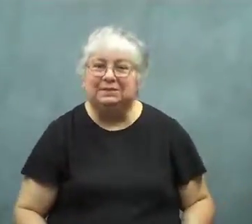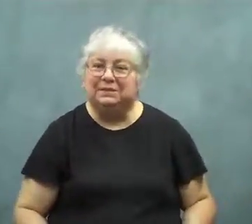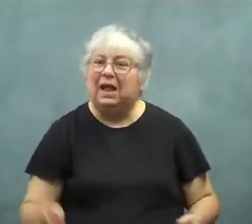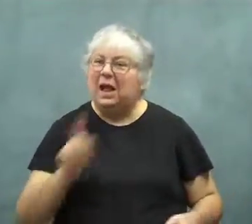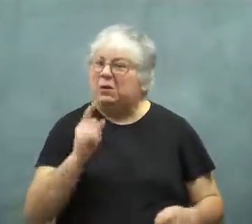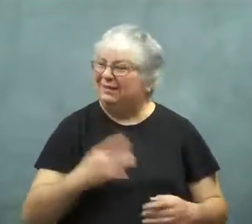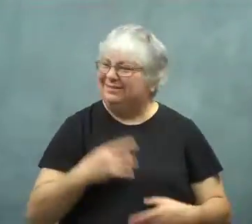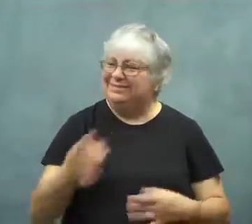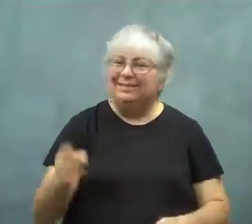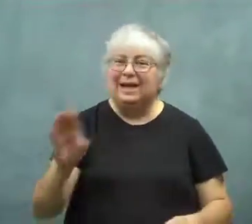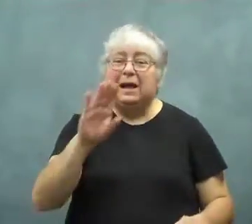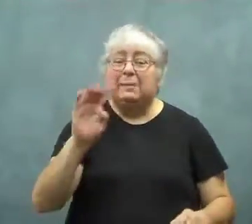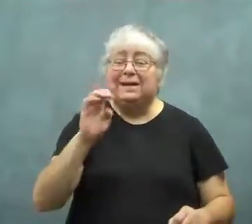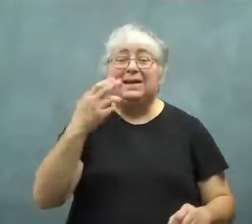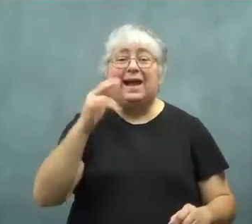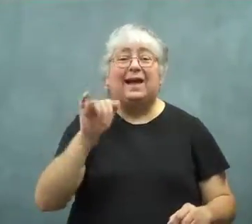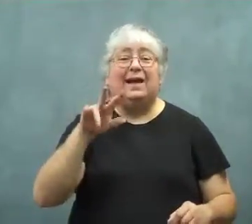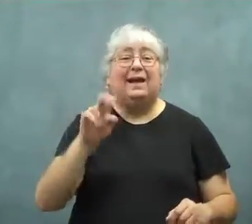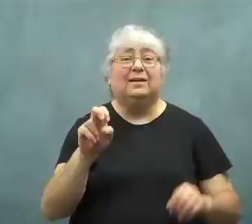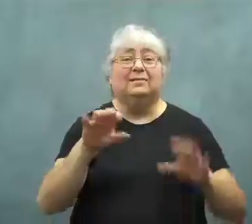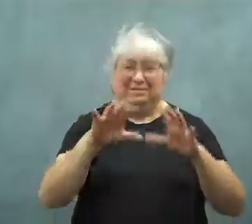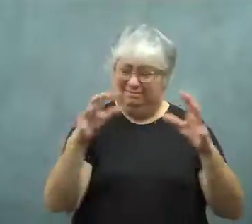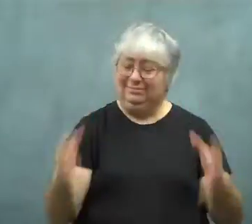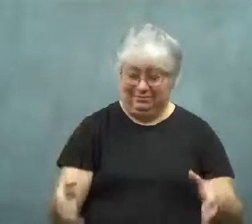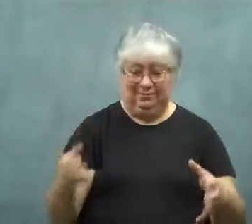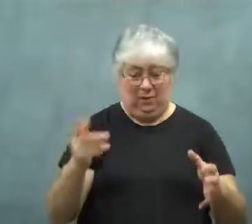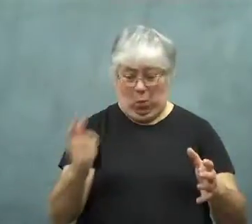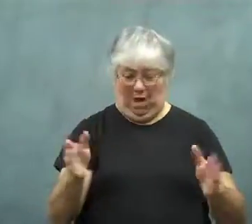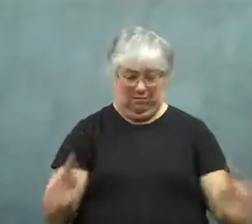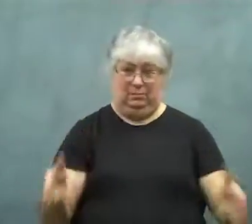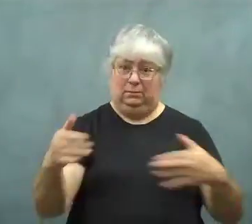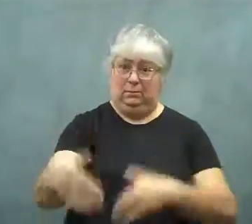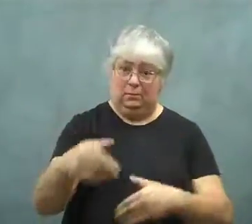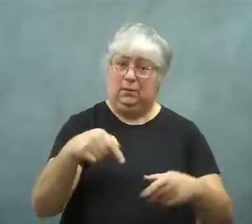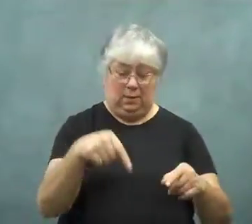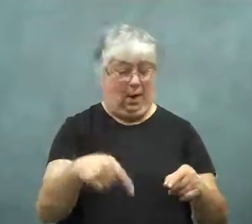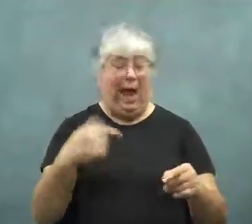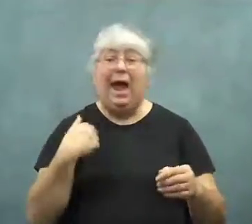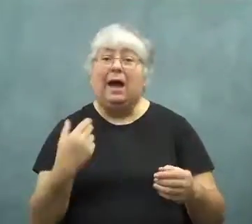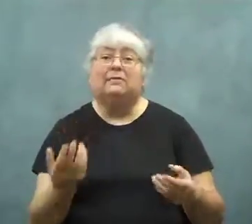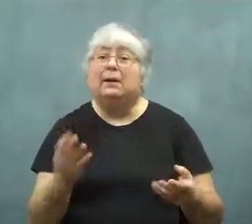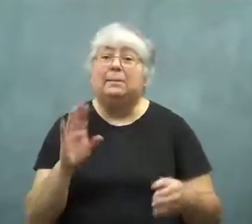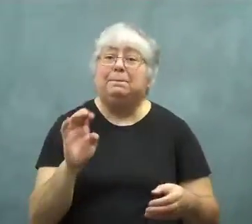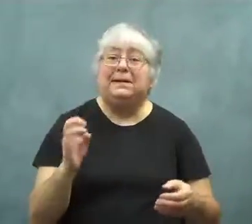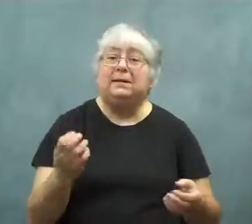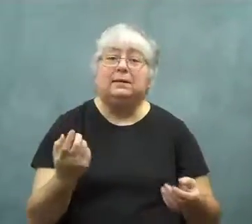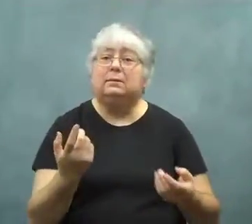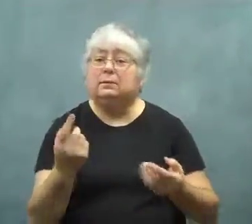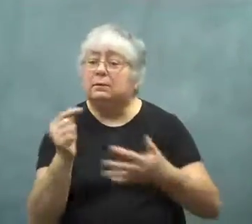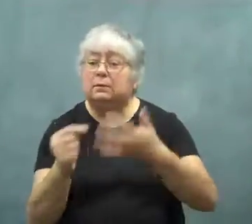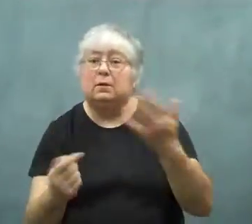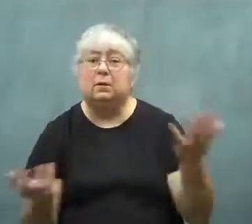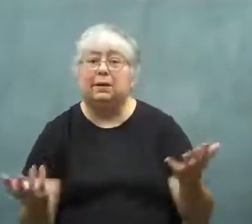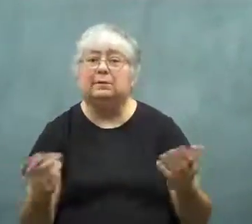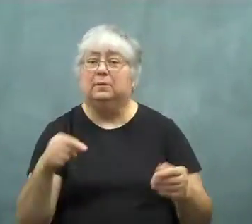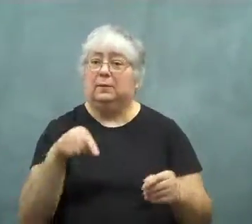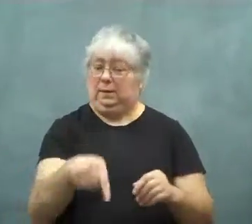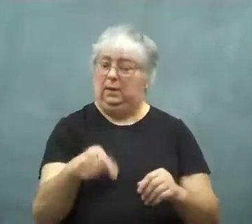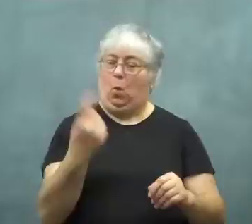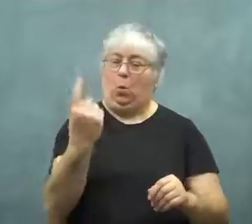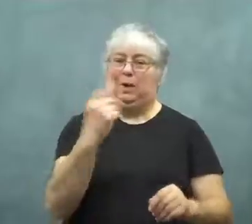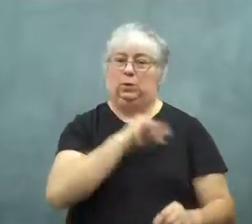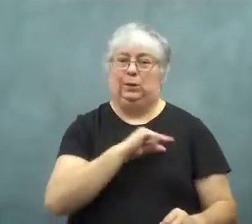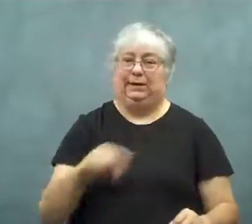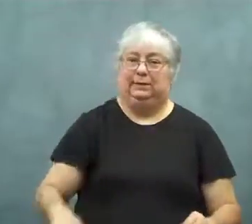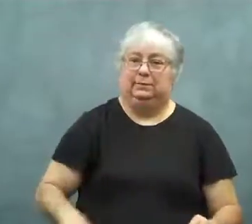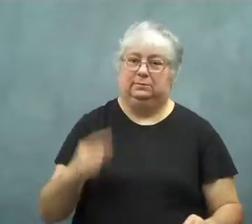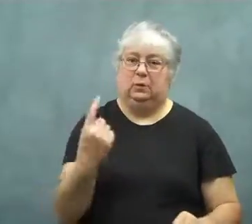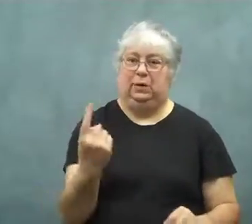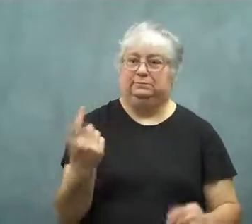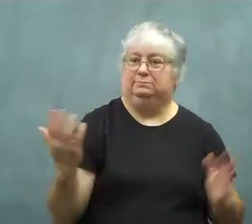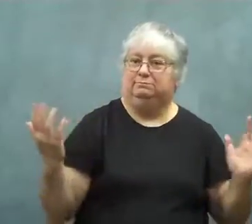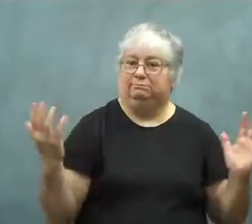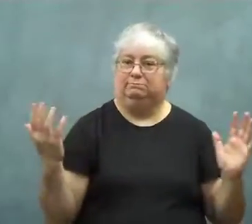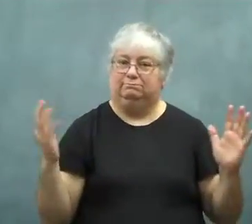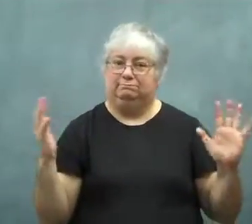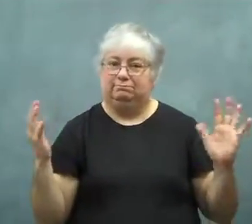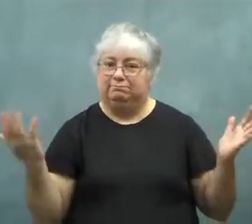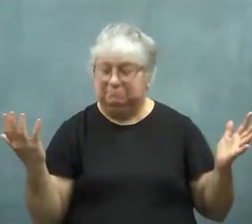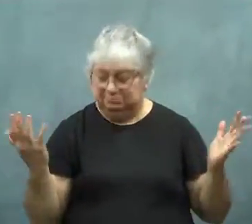Each hive has only one queen bee.